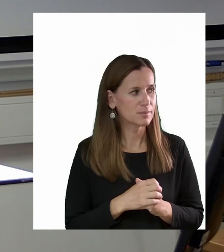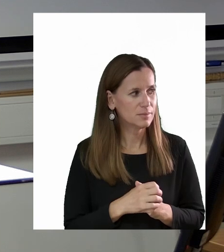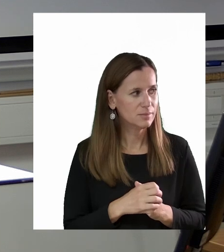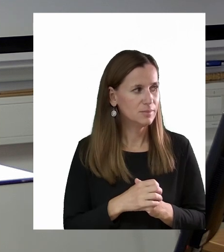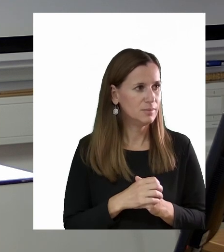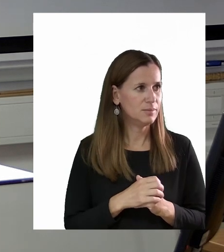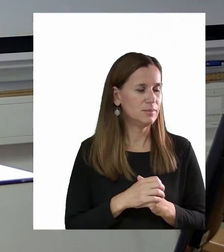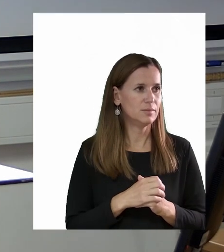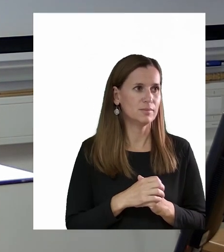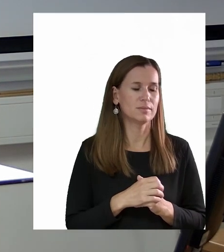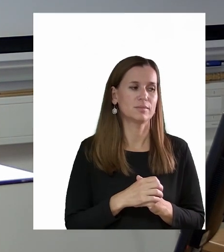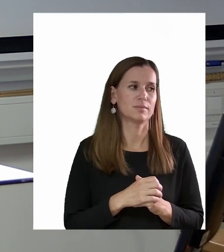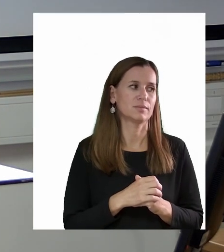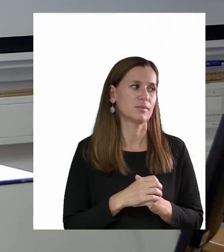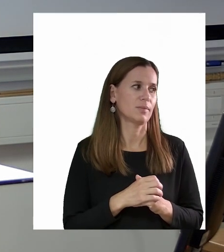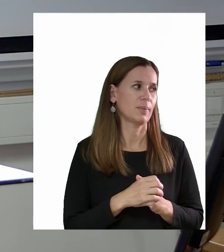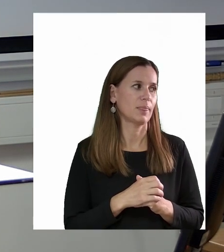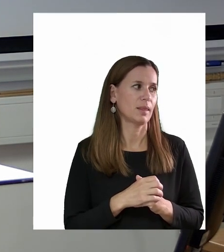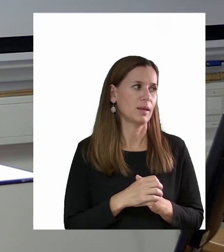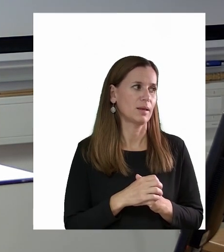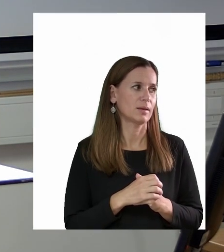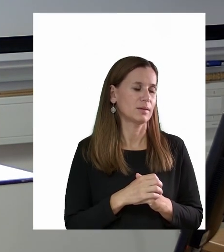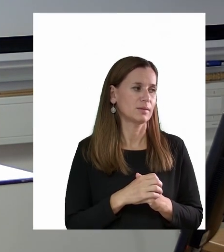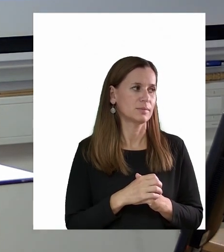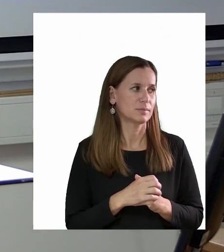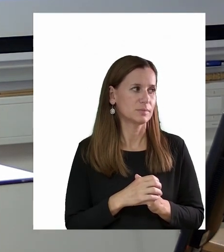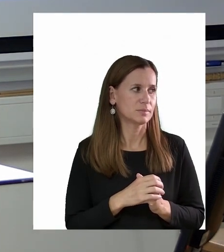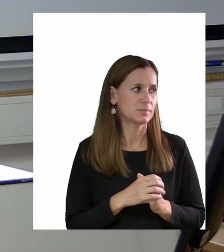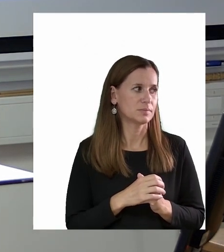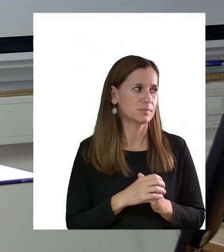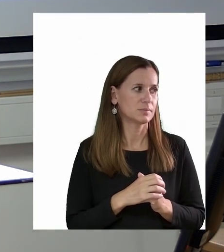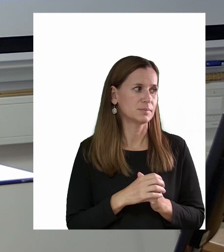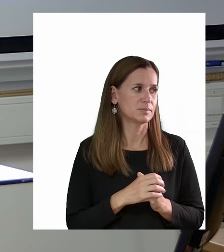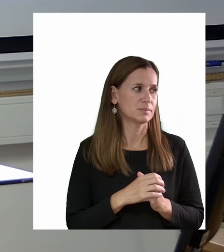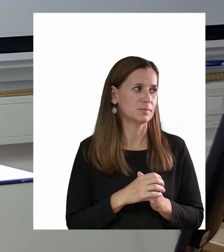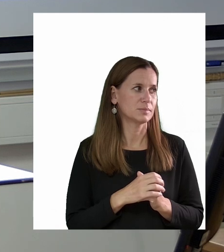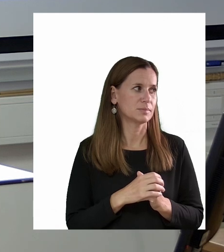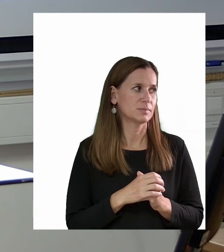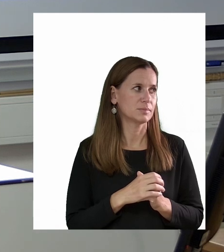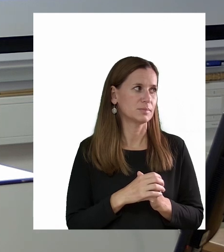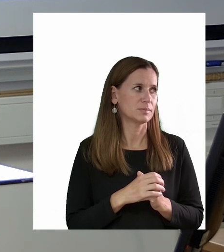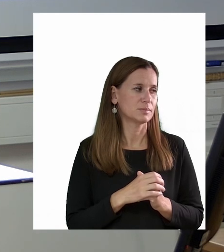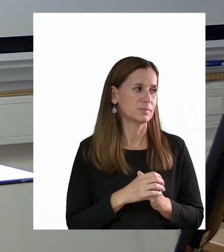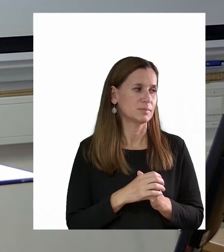Can I show you? Want me to share my slide? No, no, we will share them and you just tell me when to move on.